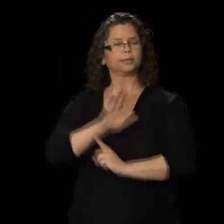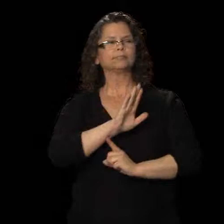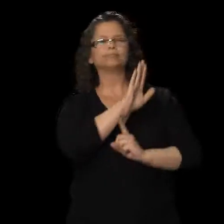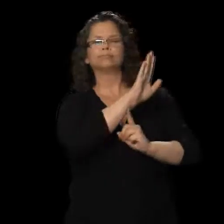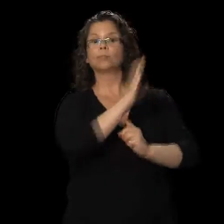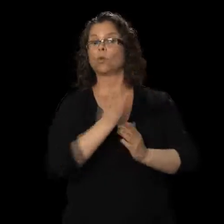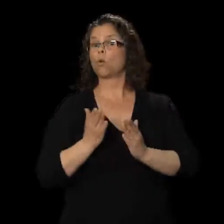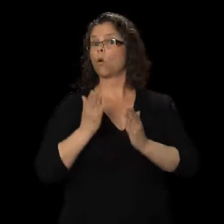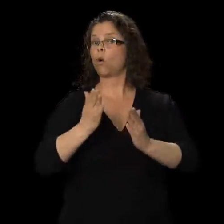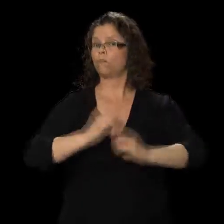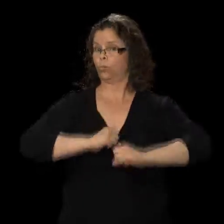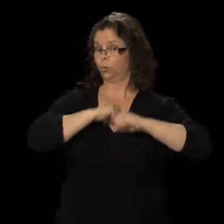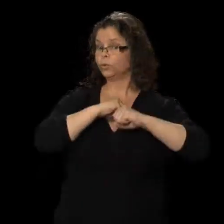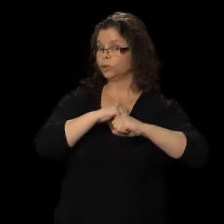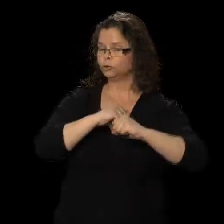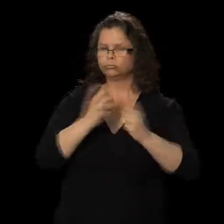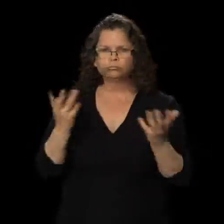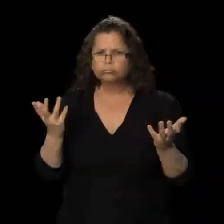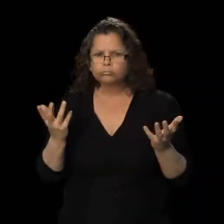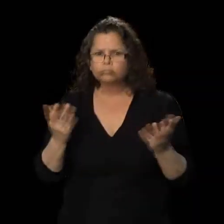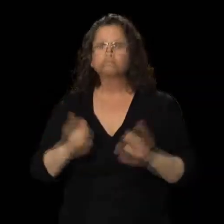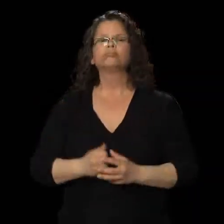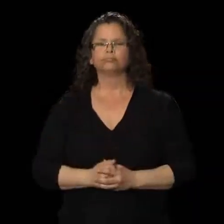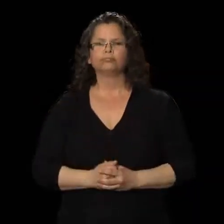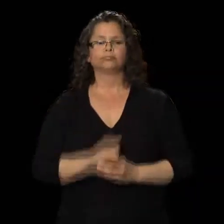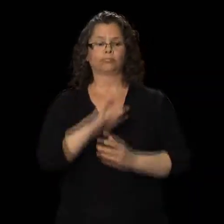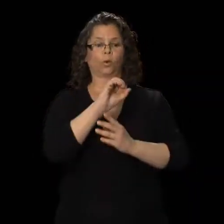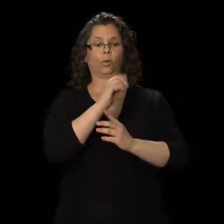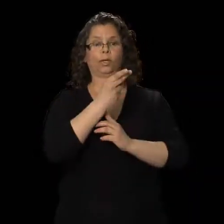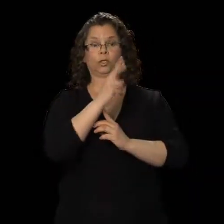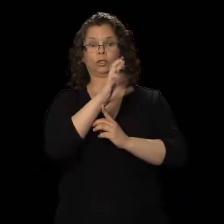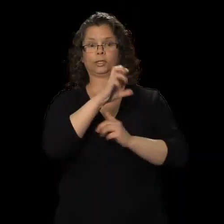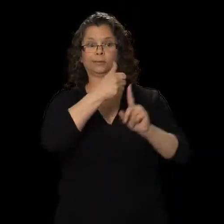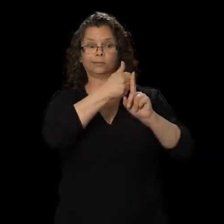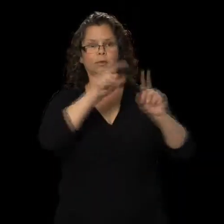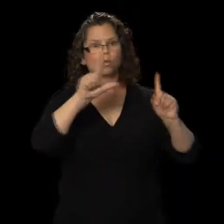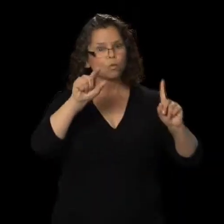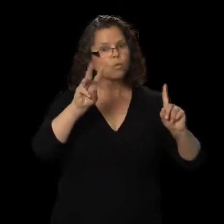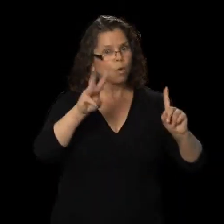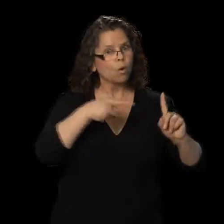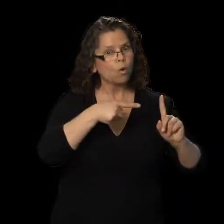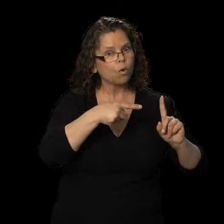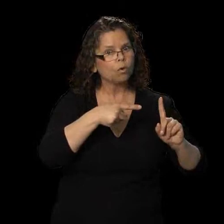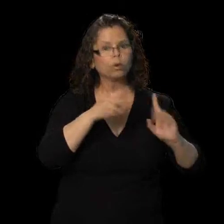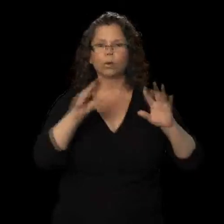The Ontario Human Rights Code (the Code) is a law that